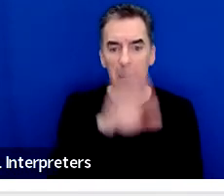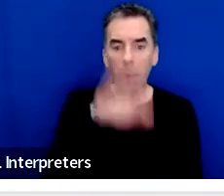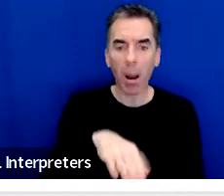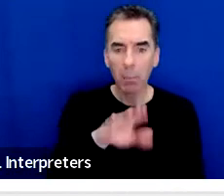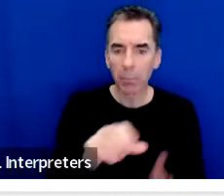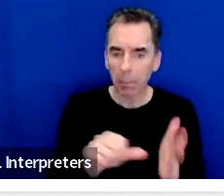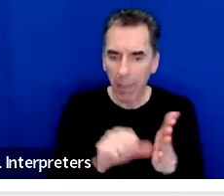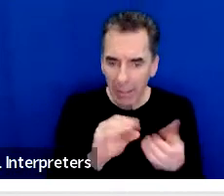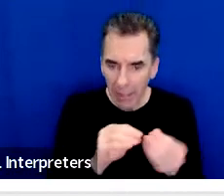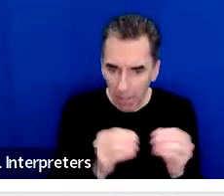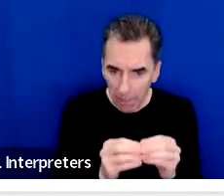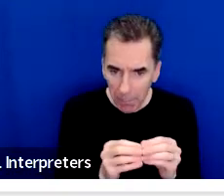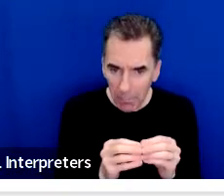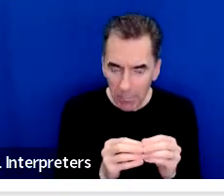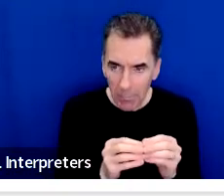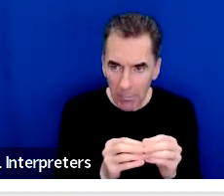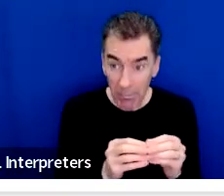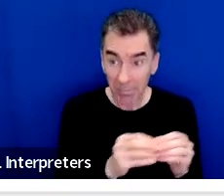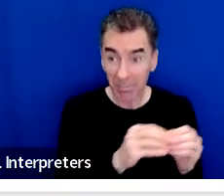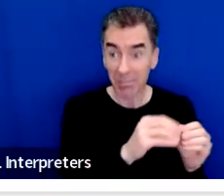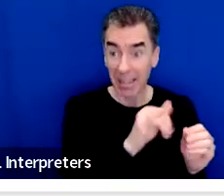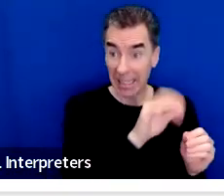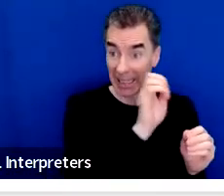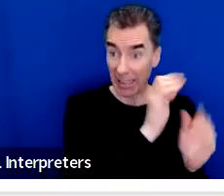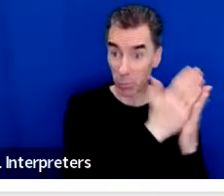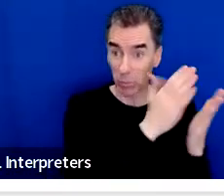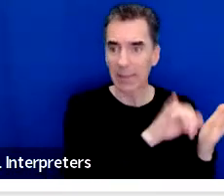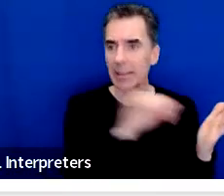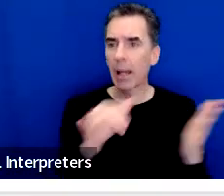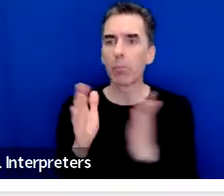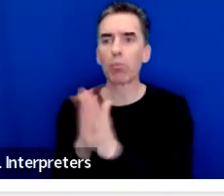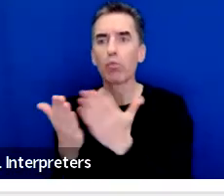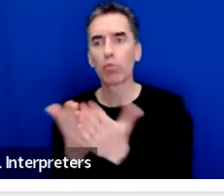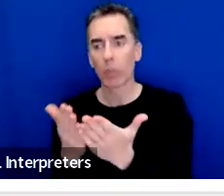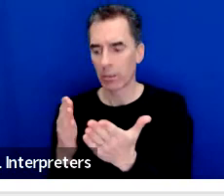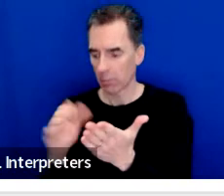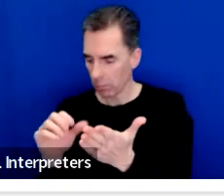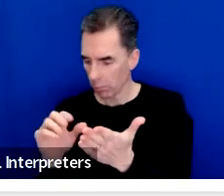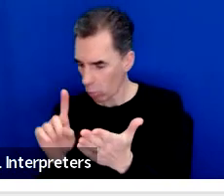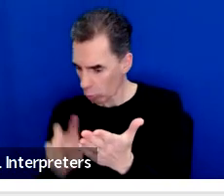and this does correspond with the print copy of the page number. And it's also over here,